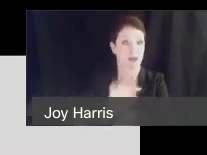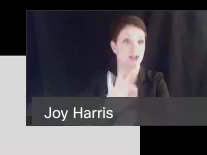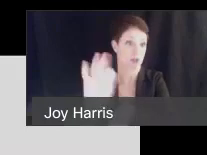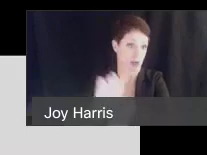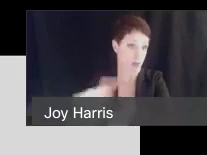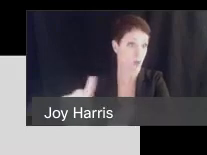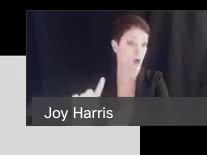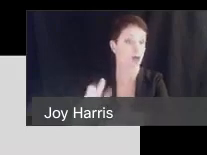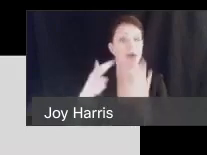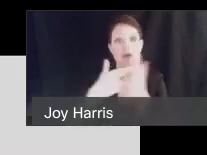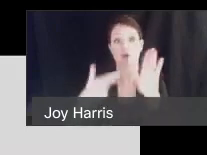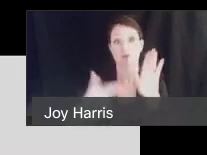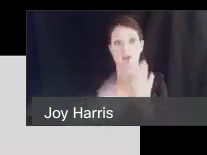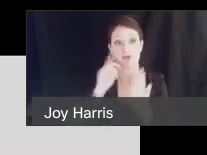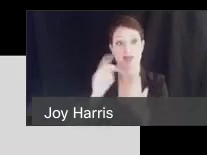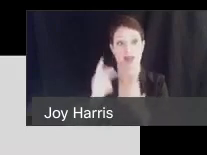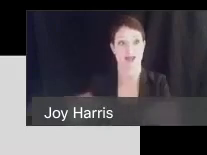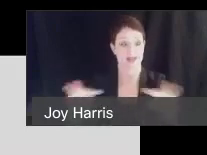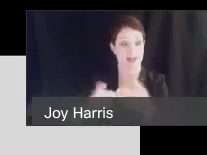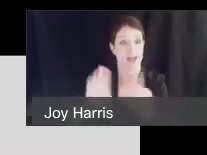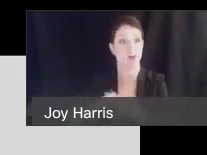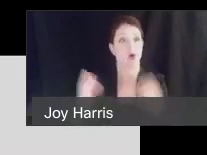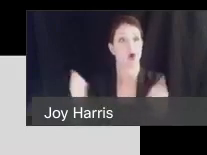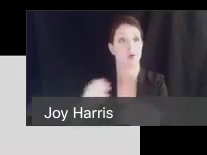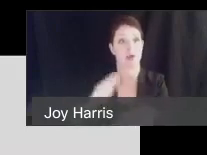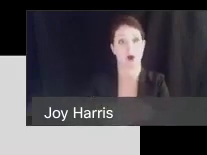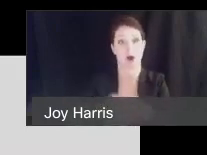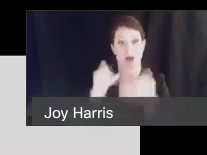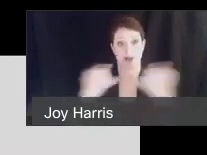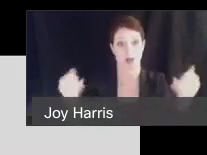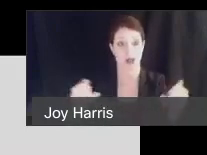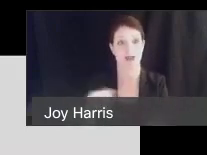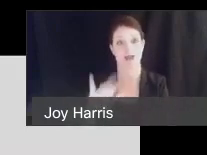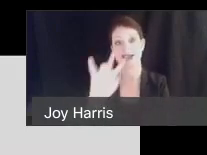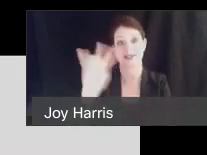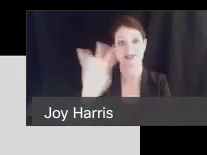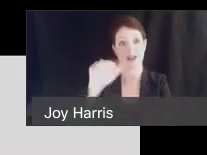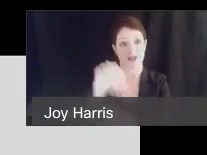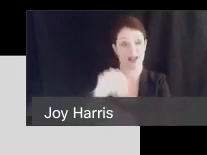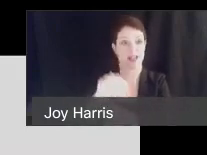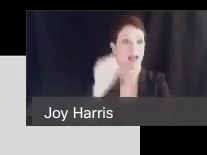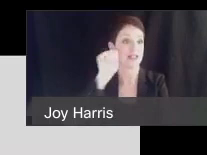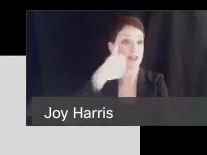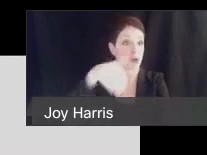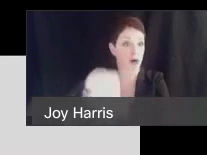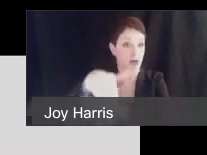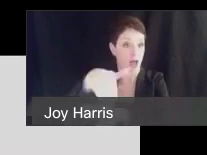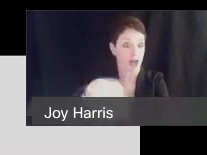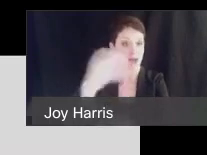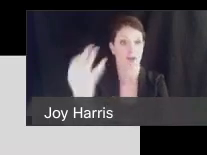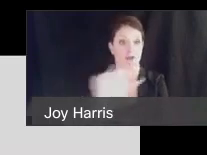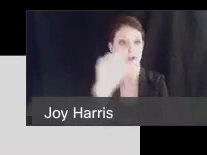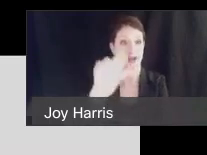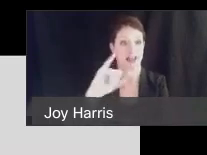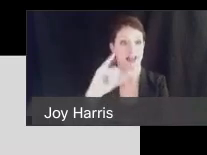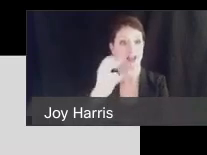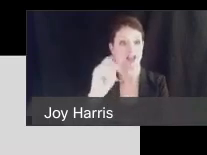Registration for this site will open online at 7:00 PM tomorrow evening, Friday, January the 8th,